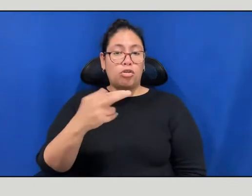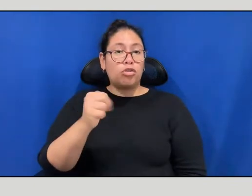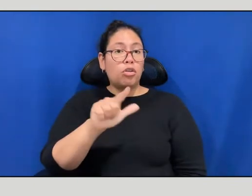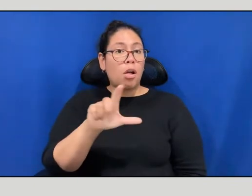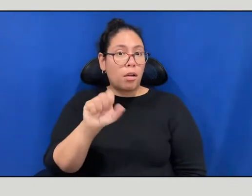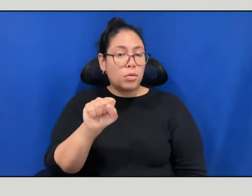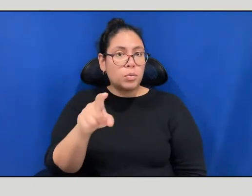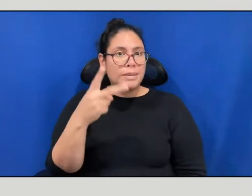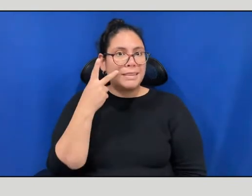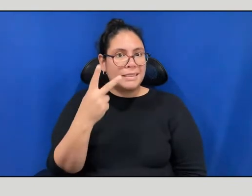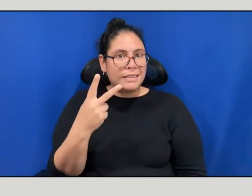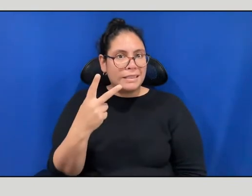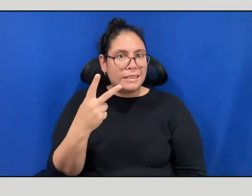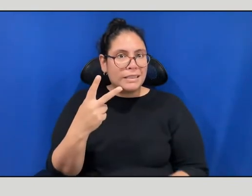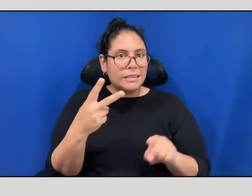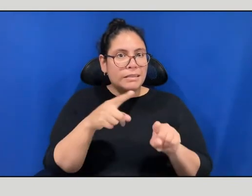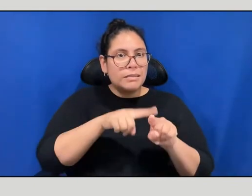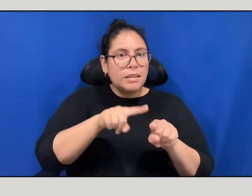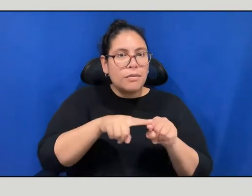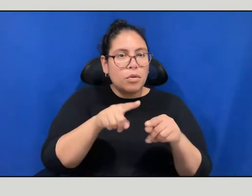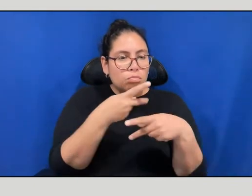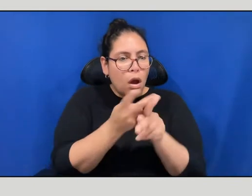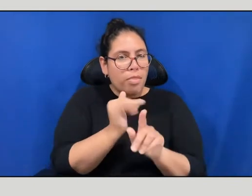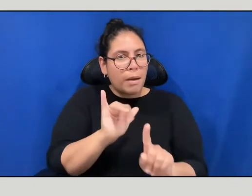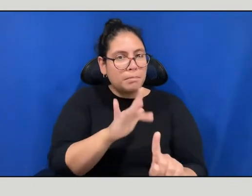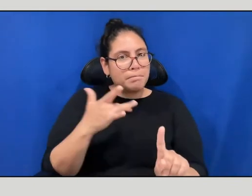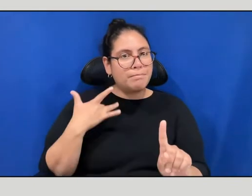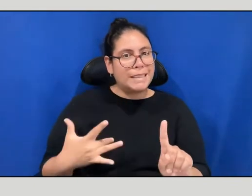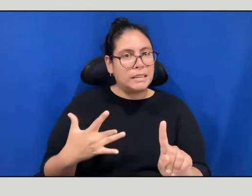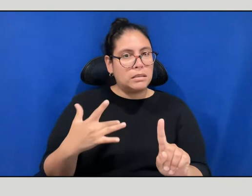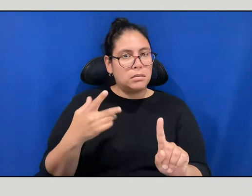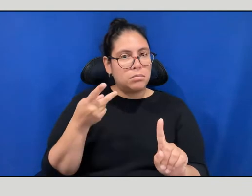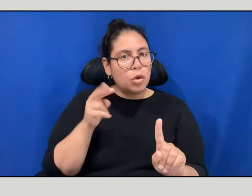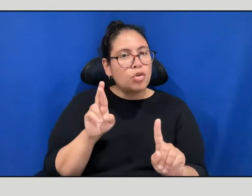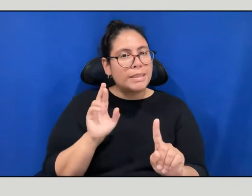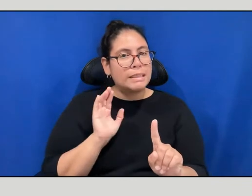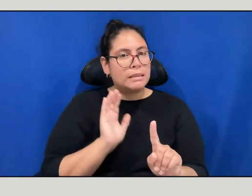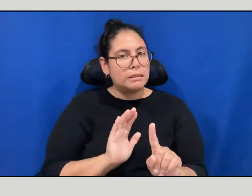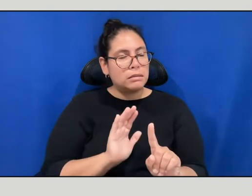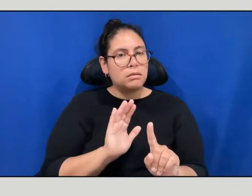I love this sense that Puerto Rico is always making itself known,